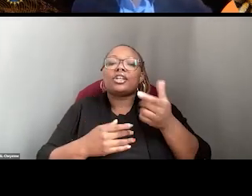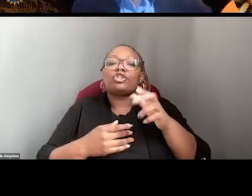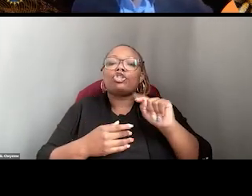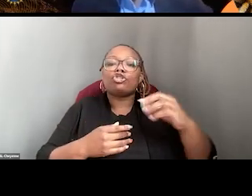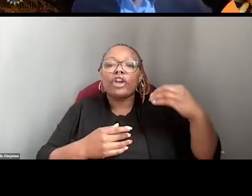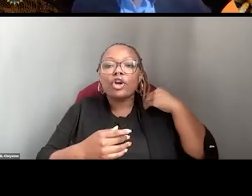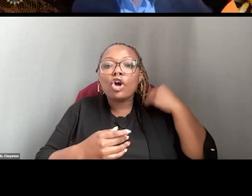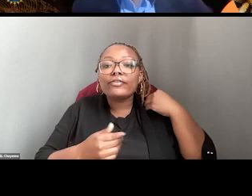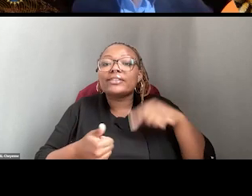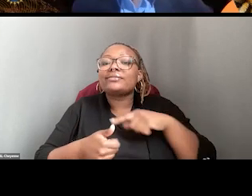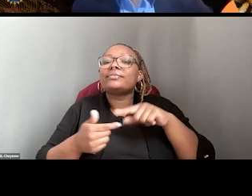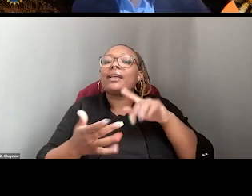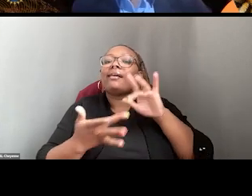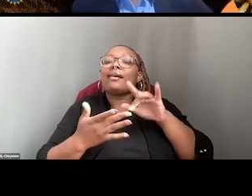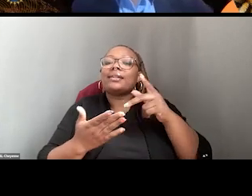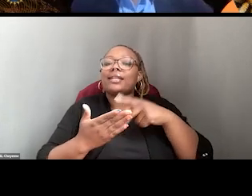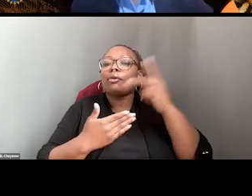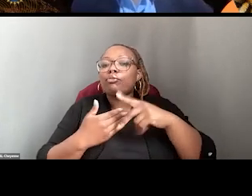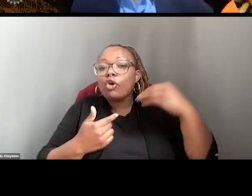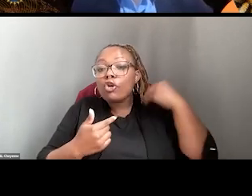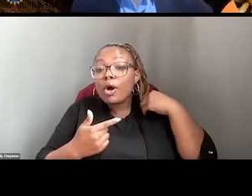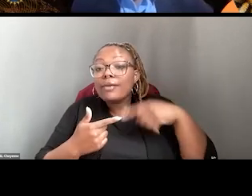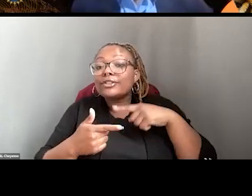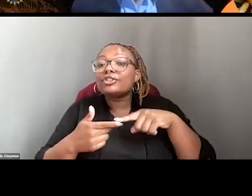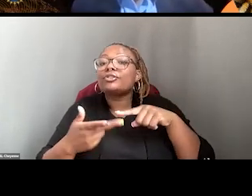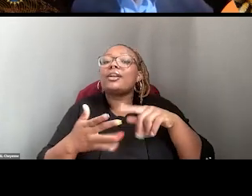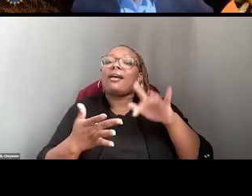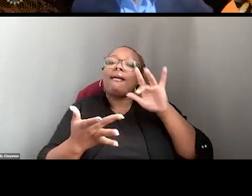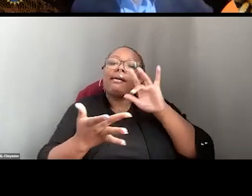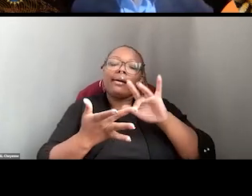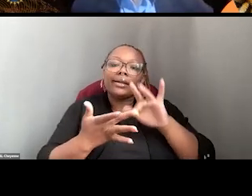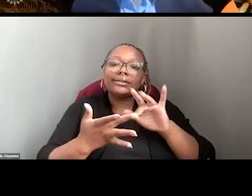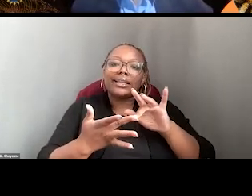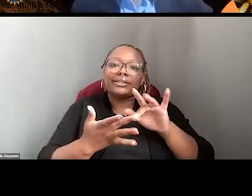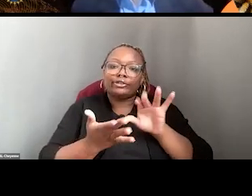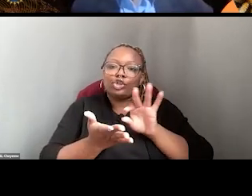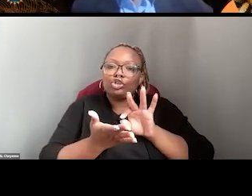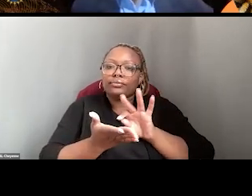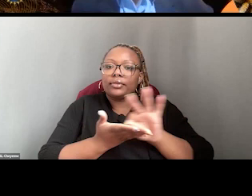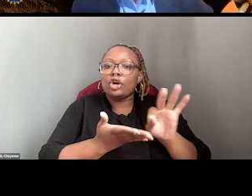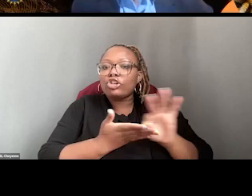contact your accountant, your financial accounting in DFM,